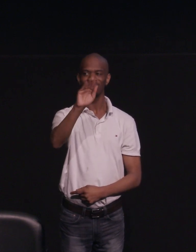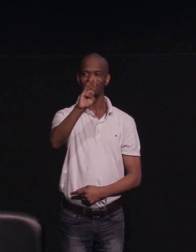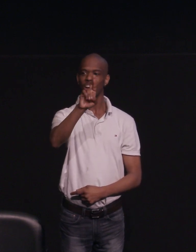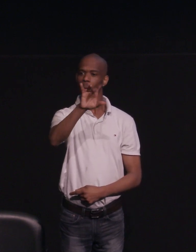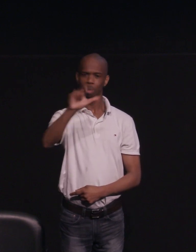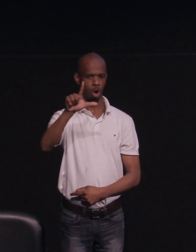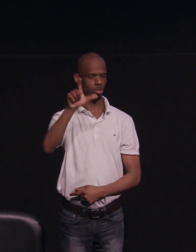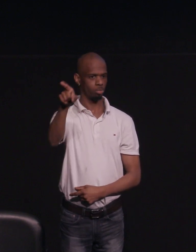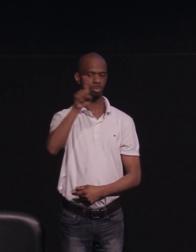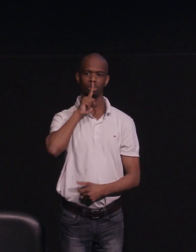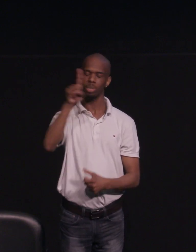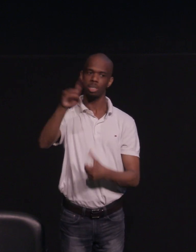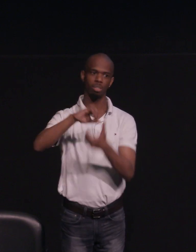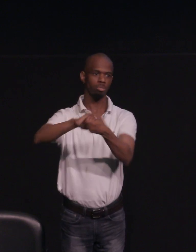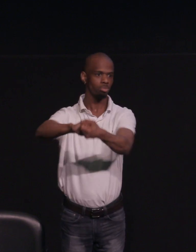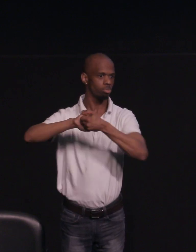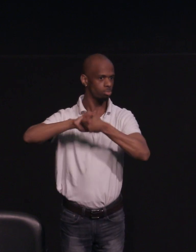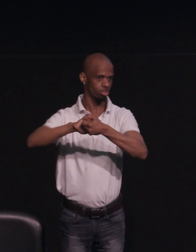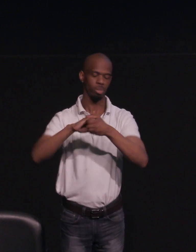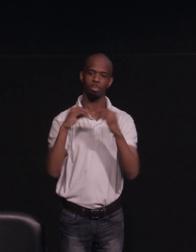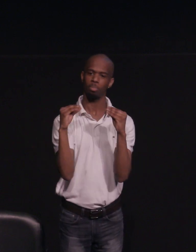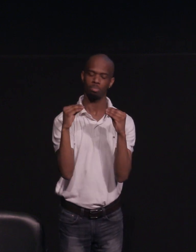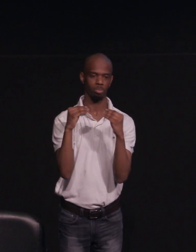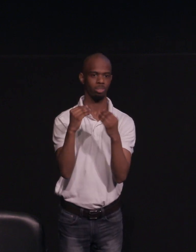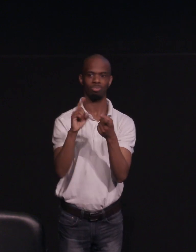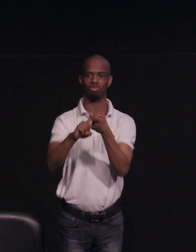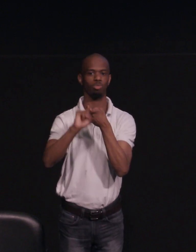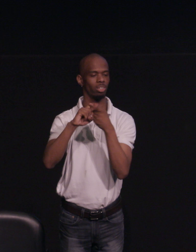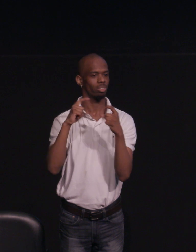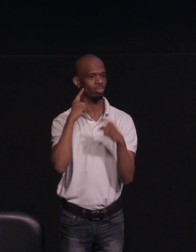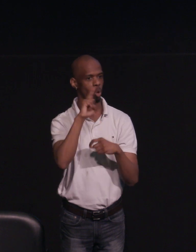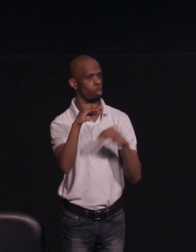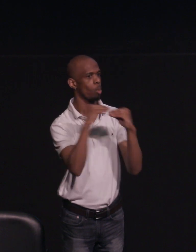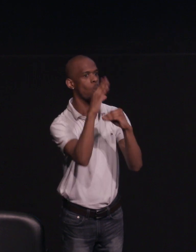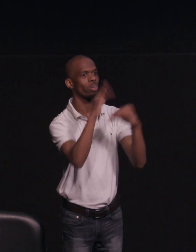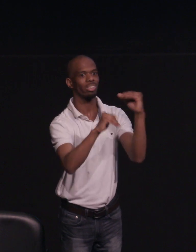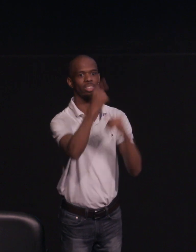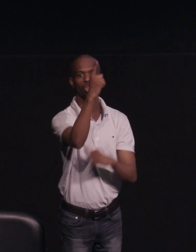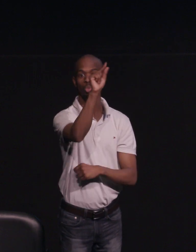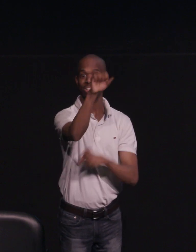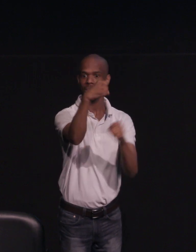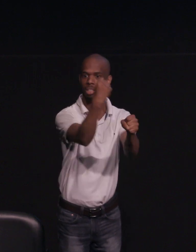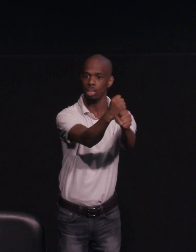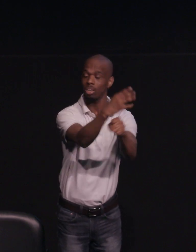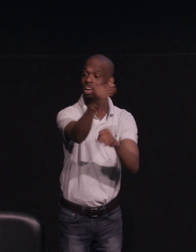We've been friends for over 2 decades and he designed the logo for my not-for-profit Be Healthy.